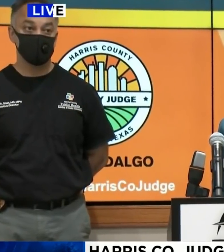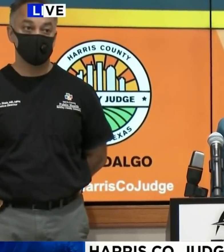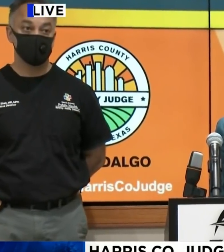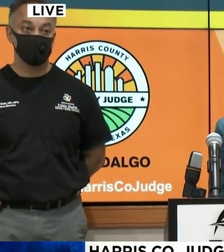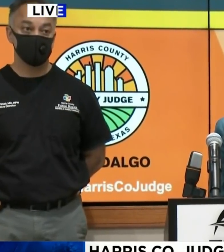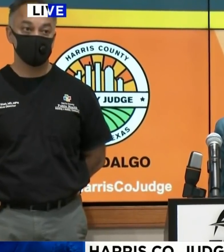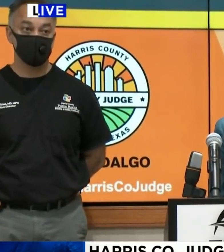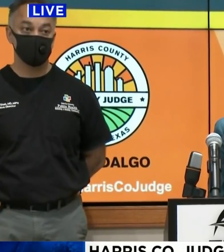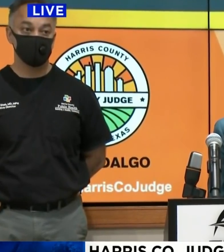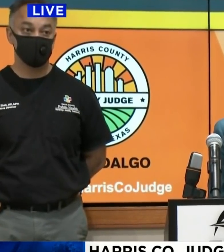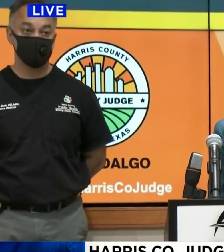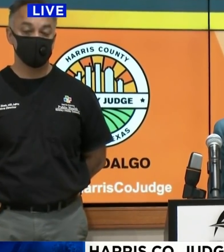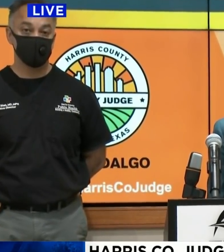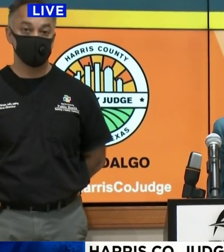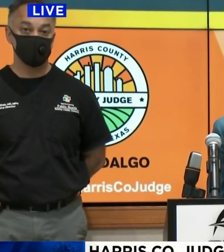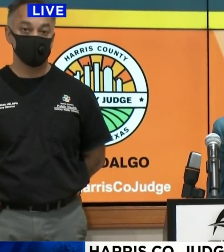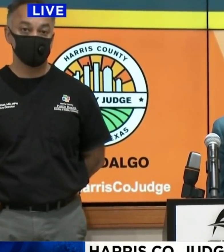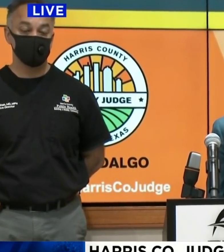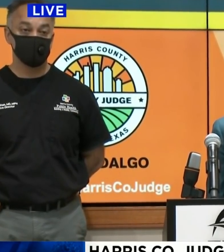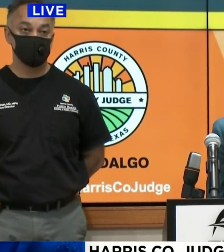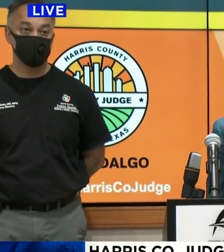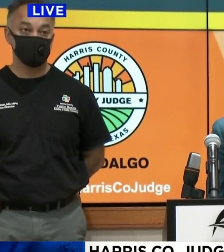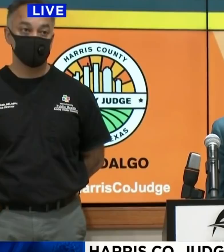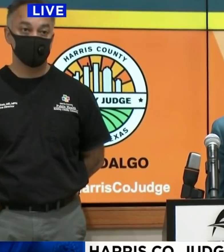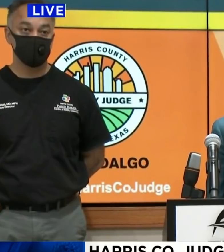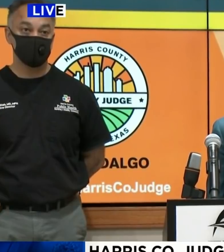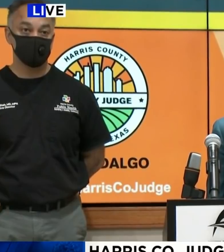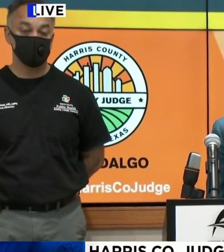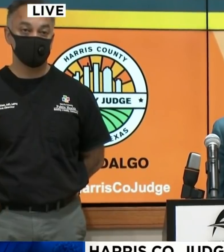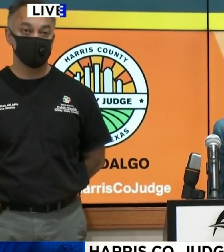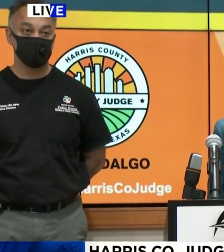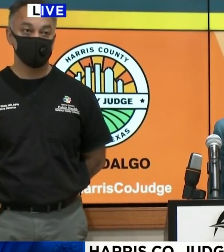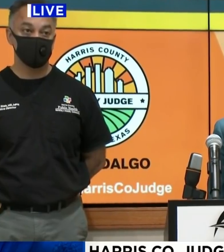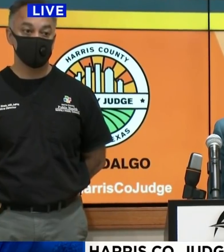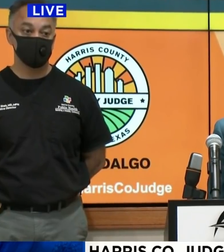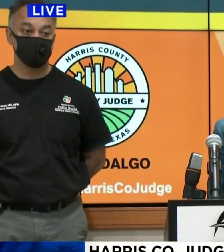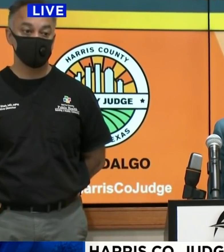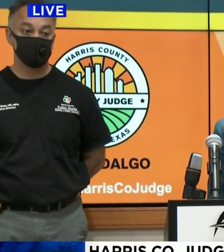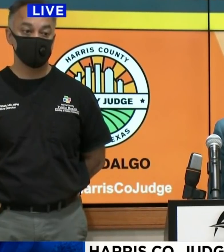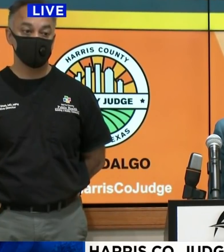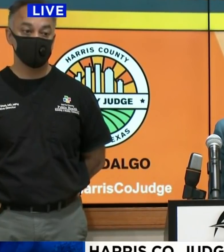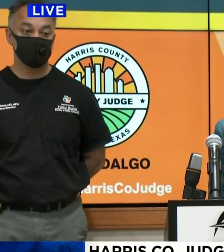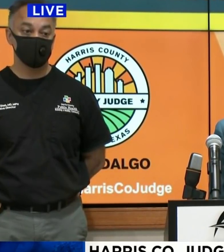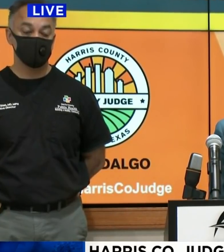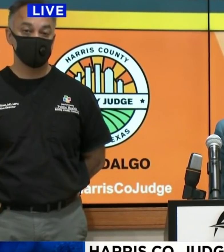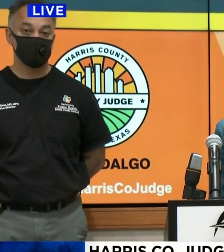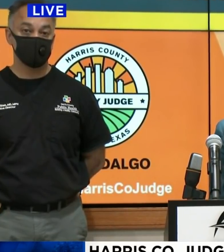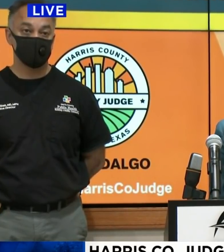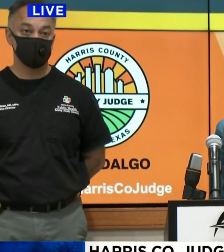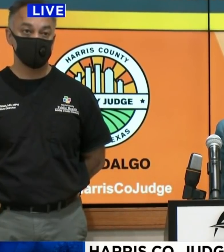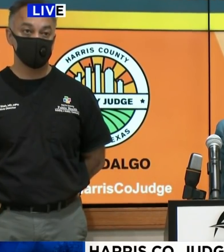of Harris County Judge Lina hidalgo’s a news conference hidalgo’s a news conference this morning updating us on the this morning updating us on the county’s progress against the